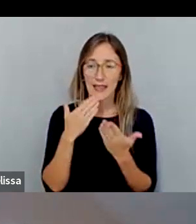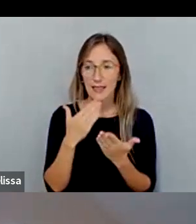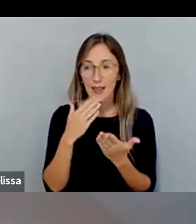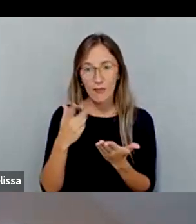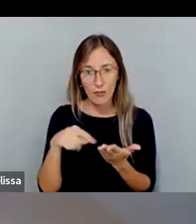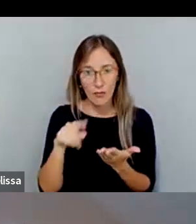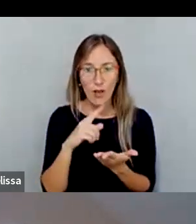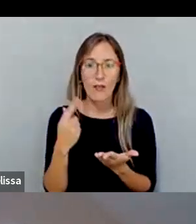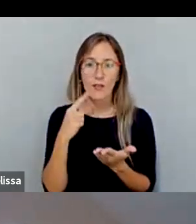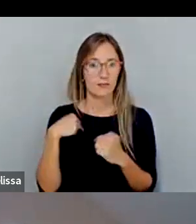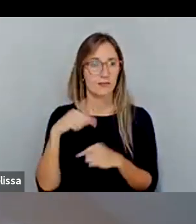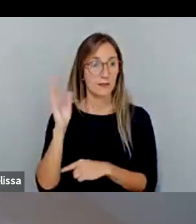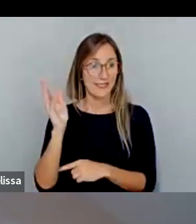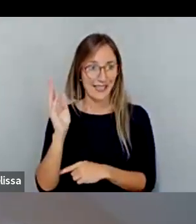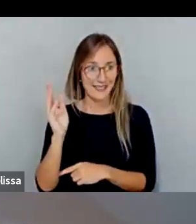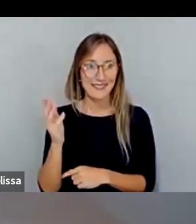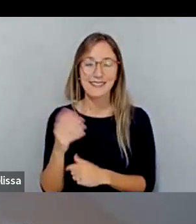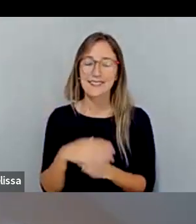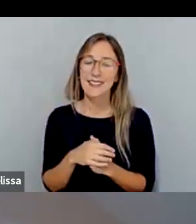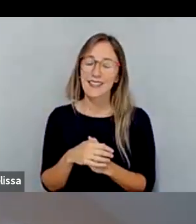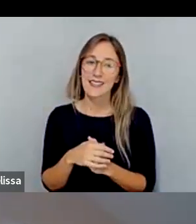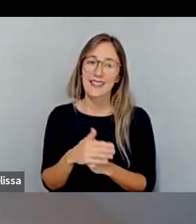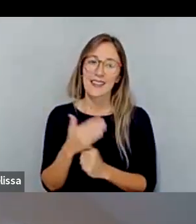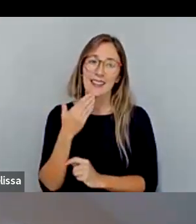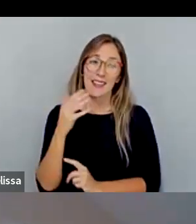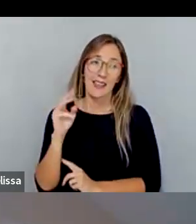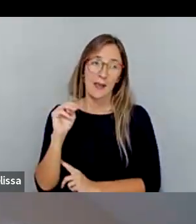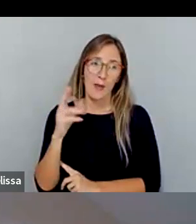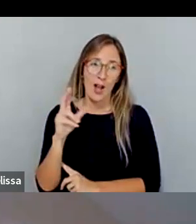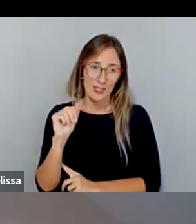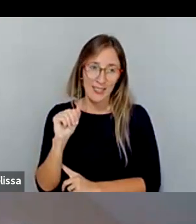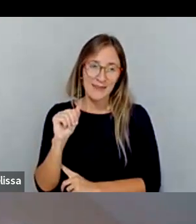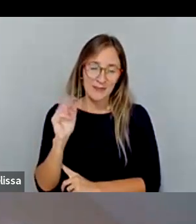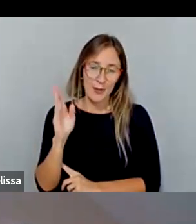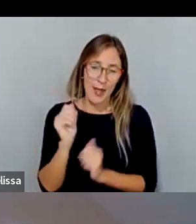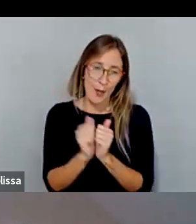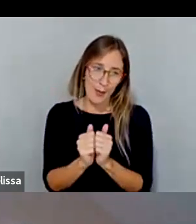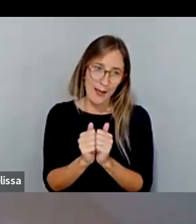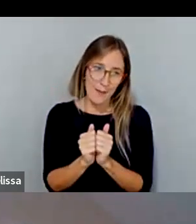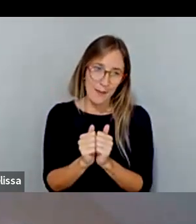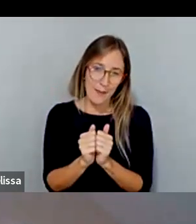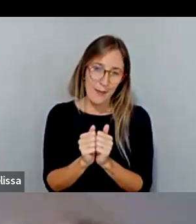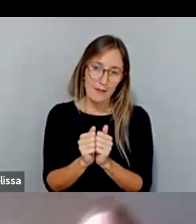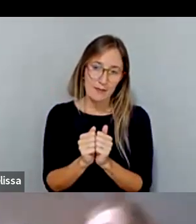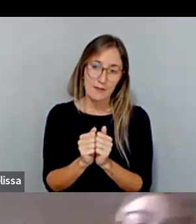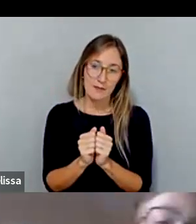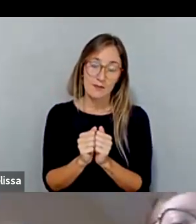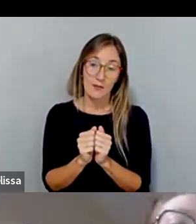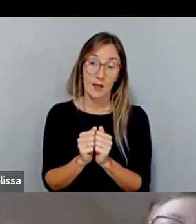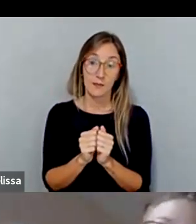This is Mary and I just want to say thank you so much for you